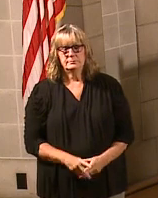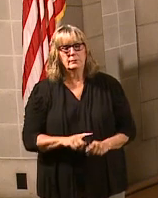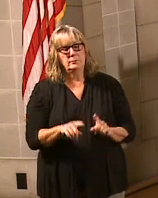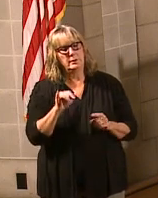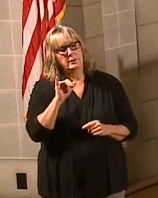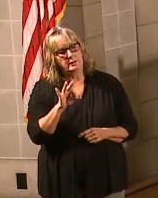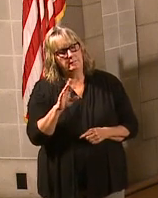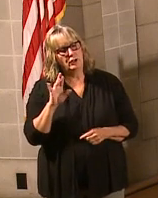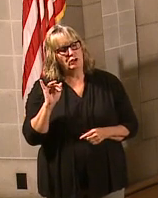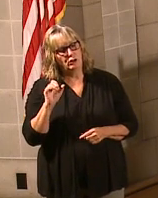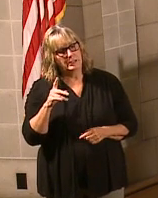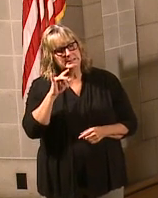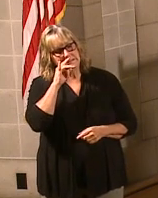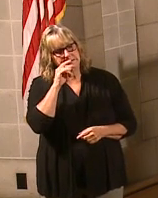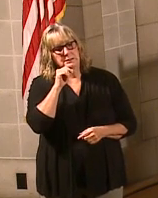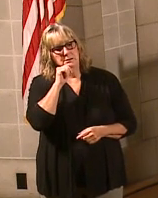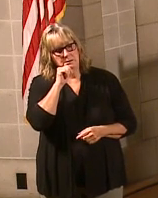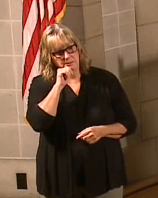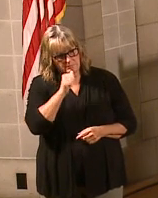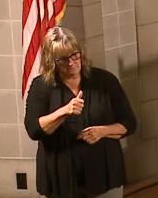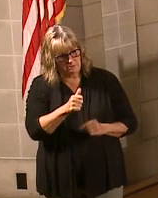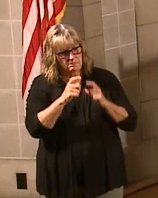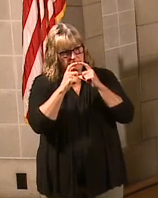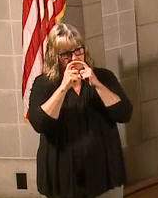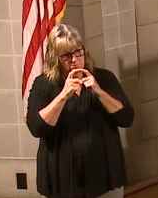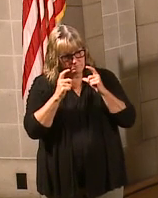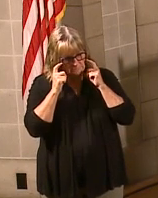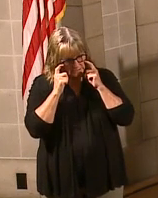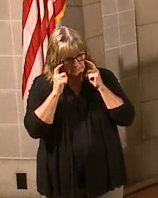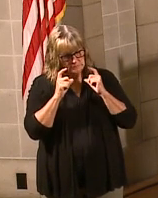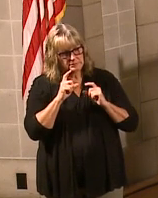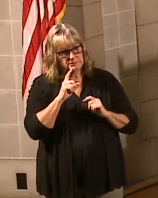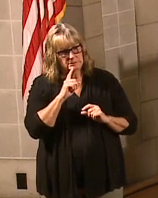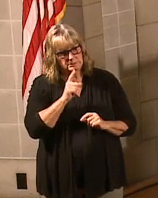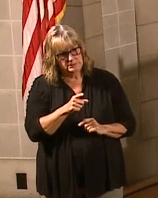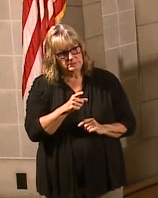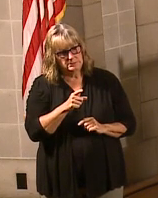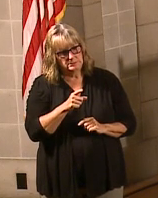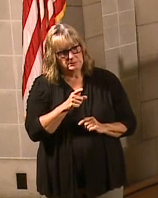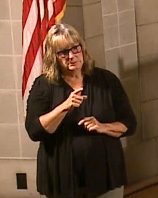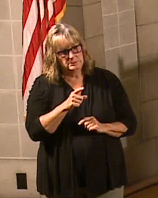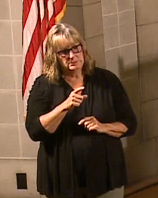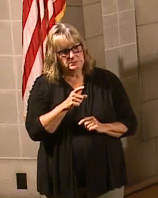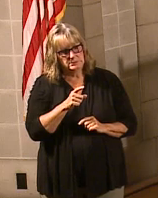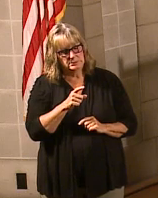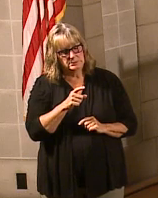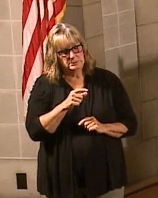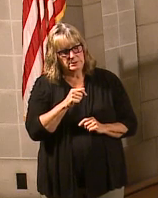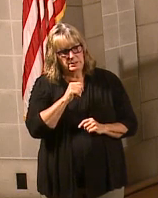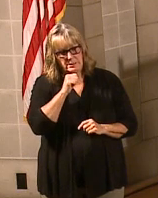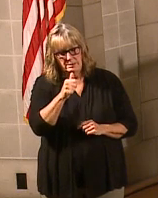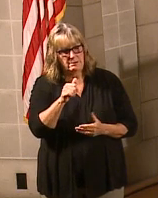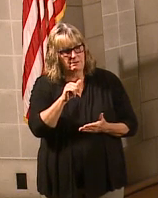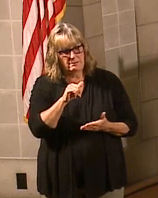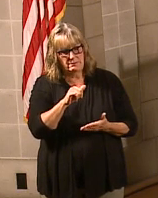DURING FLU SEASON.